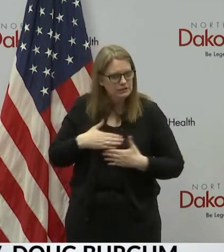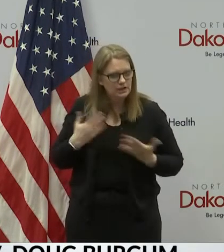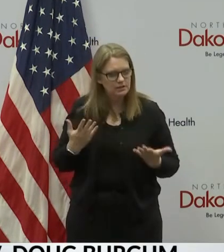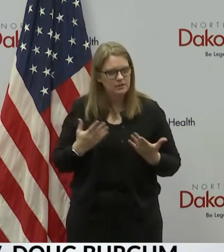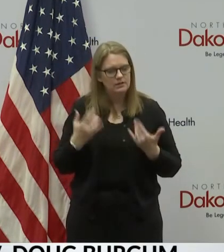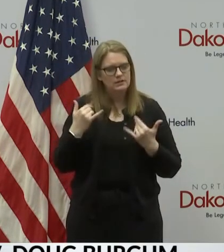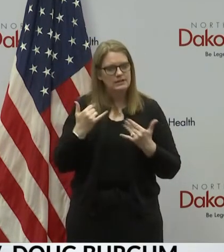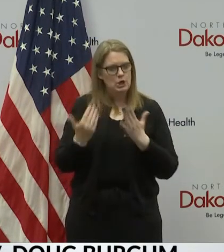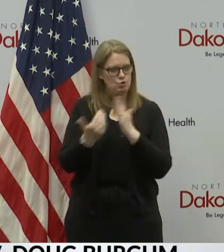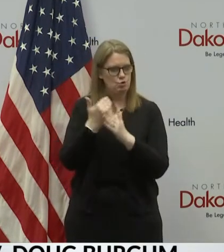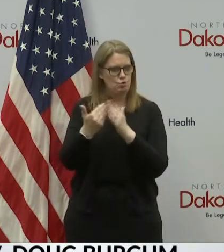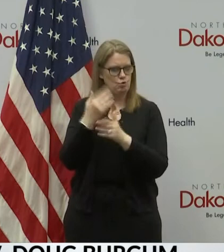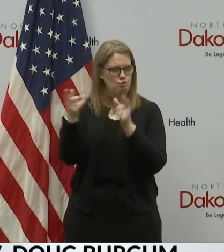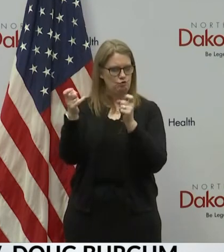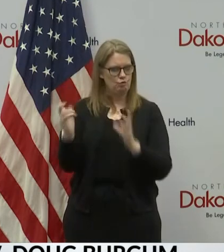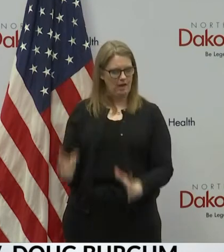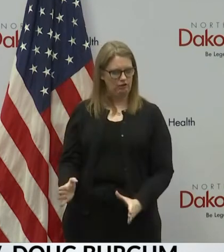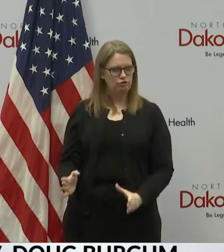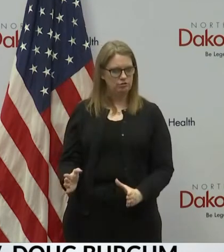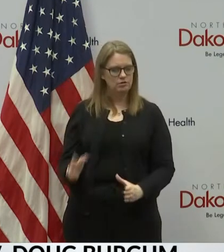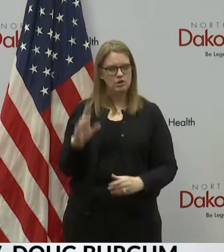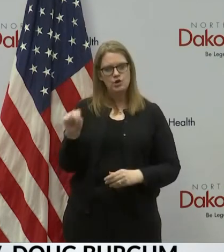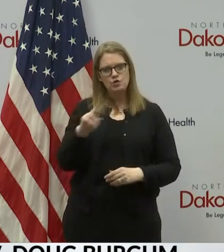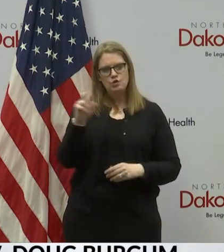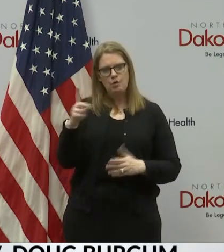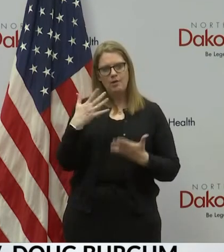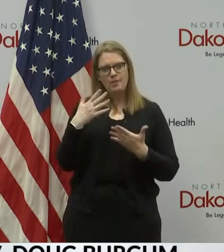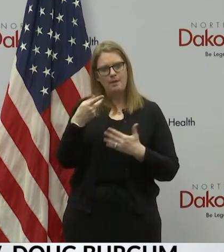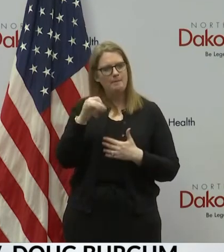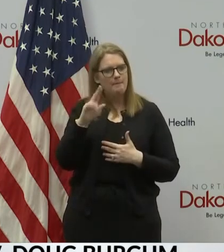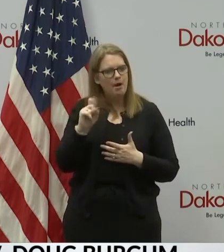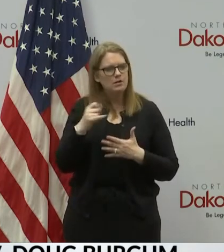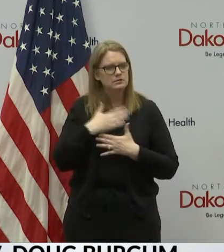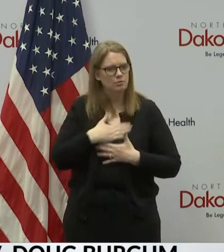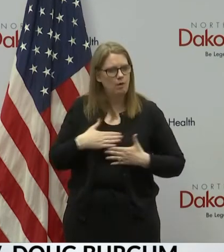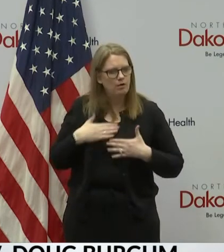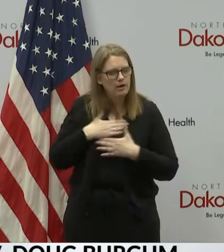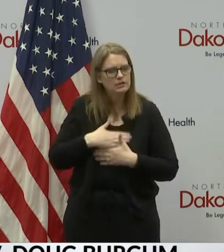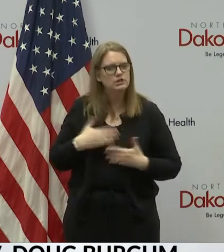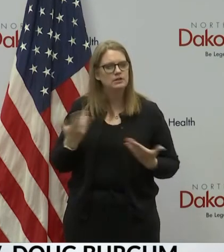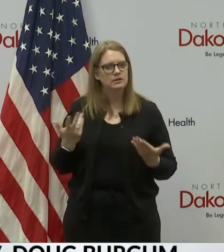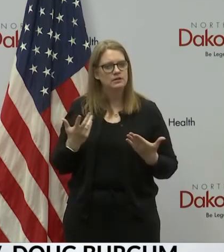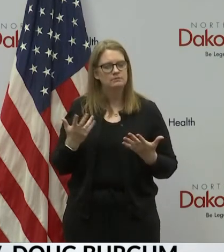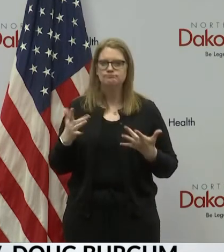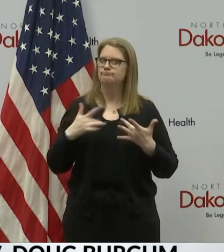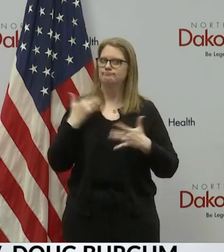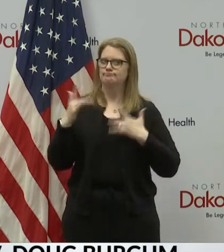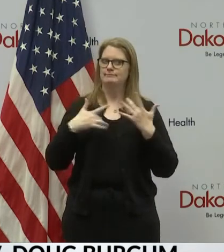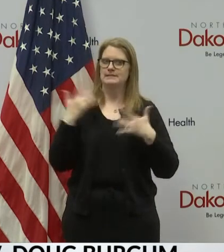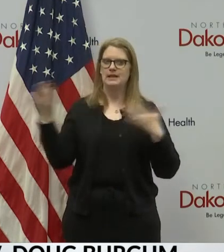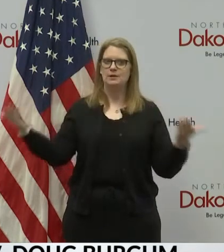NEXT TOPIC A FUN ONE ON PARKS AND REC. AS YOU MAY HAVE SEEN TODAY, WE MAIM NAMED A NEW DIRECTOR TODAY FOR THE NORTH DAKOTA PARKS AND